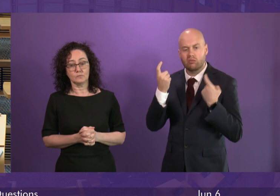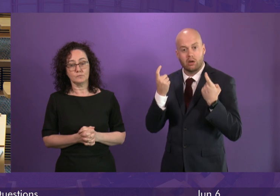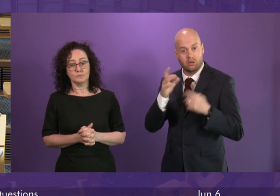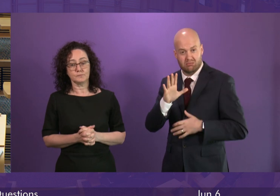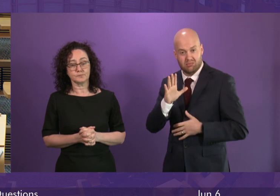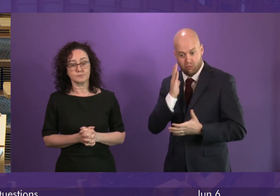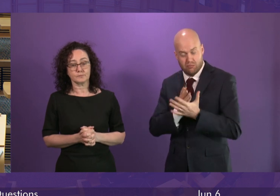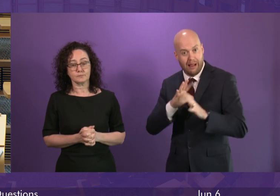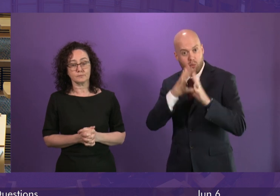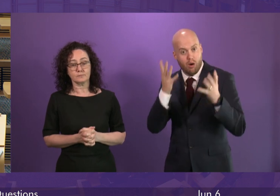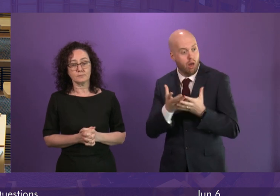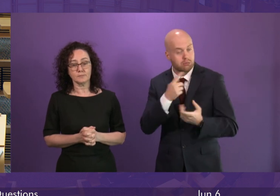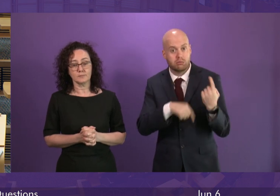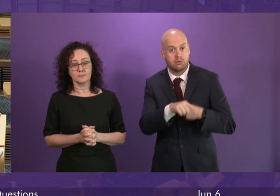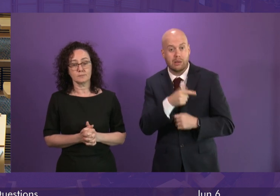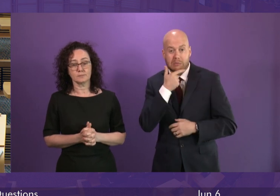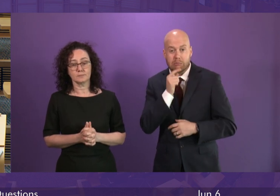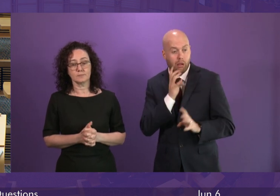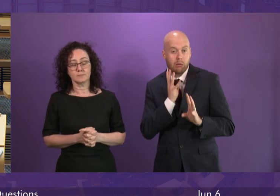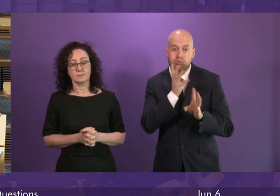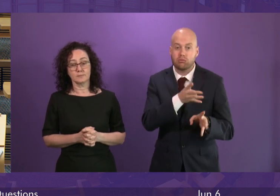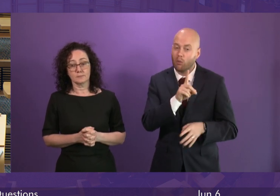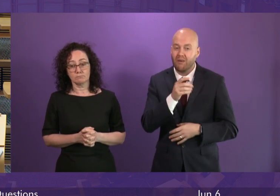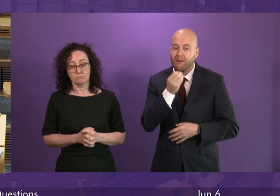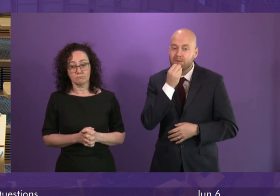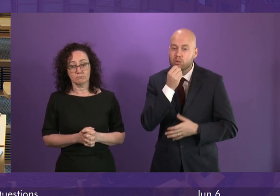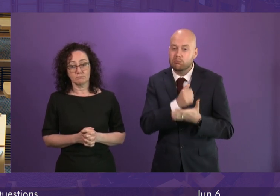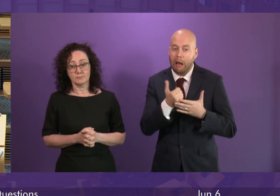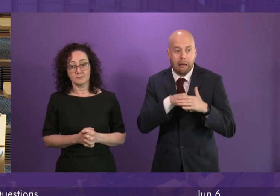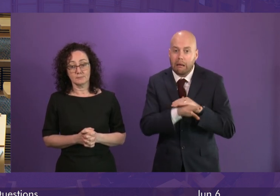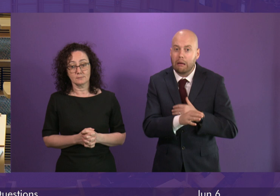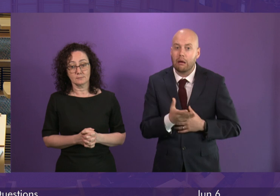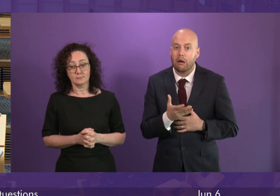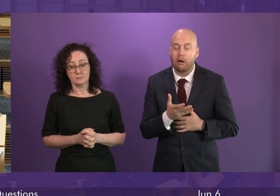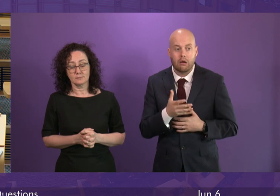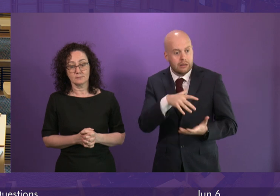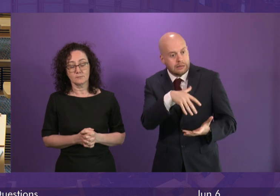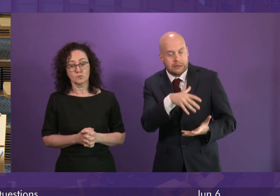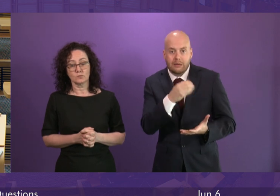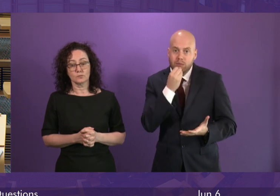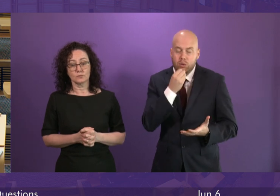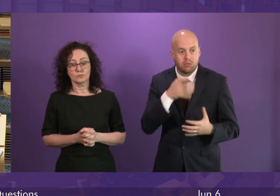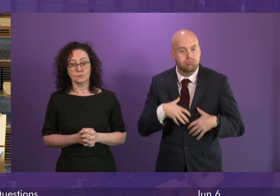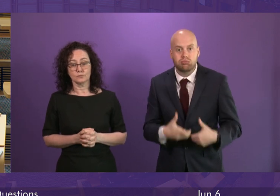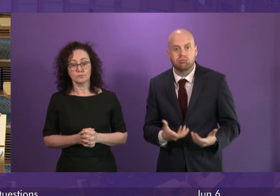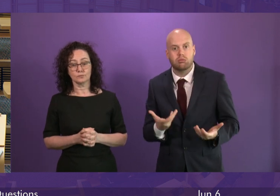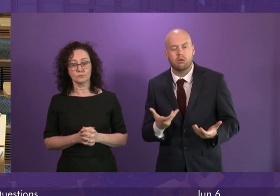are queuing up at food banks. Only yesterday, a Child Poverty Action Group report, produced